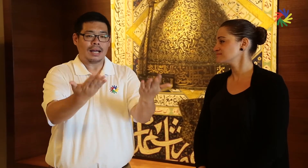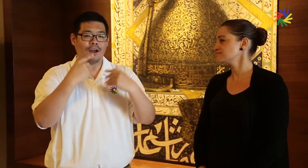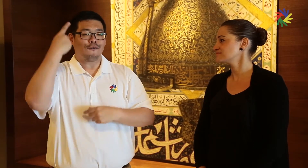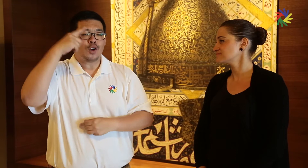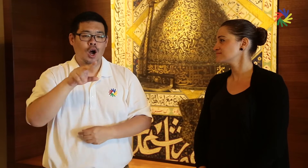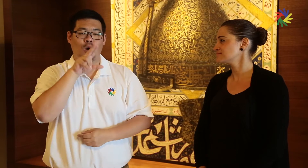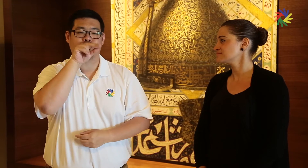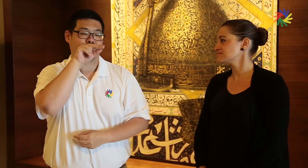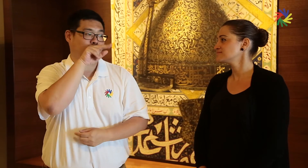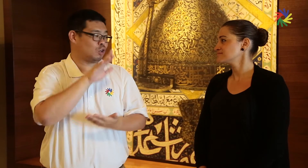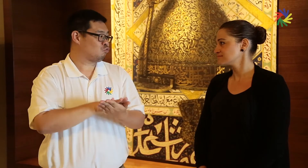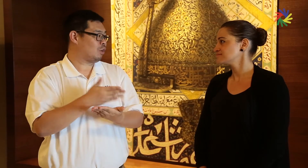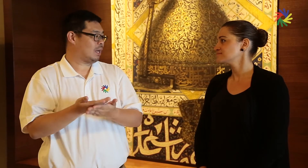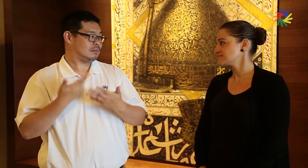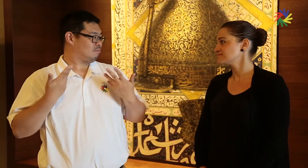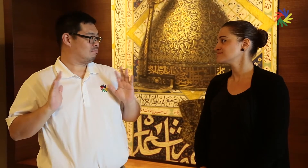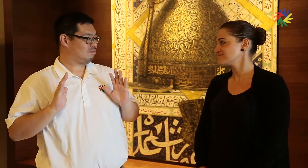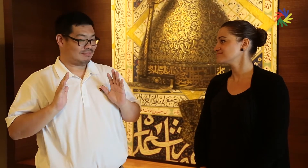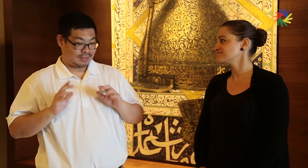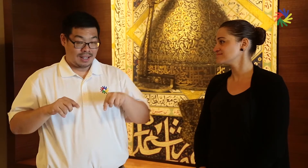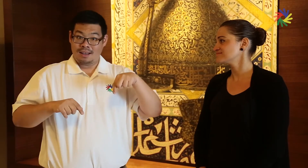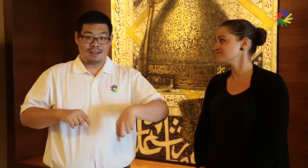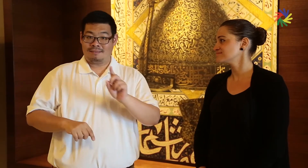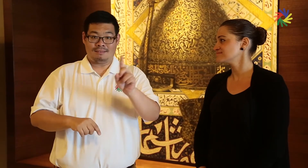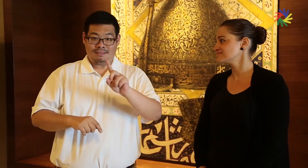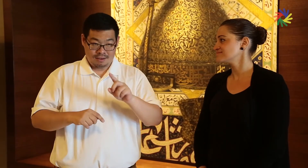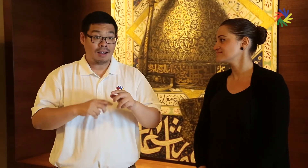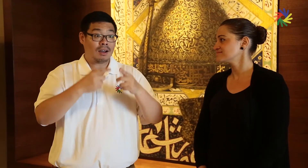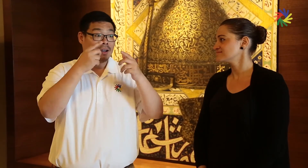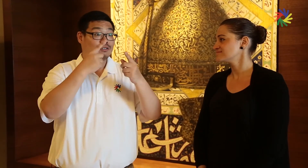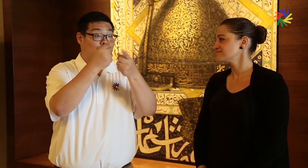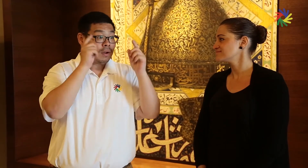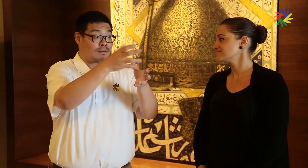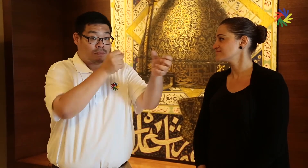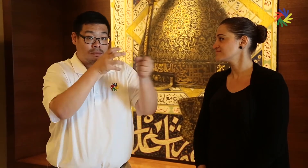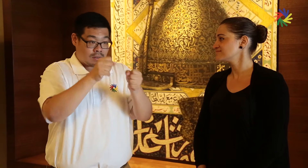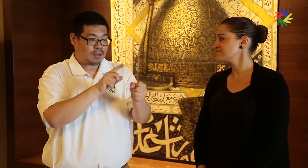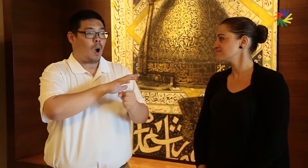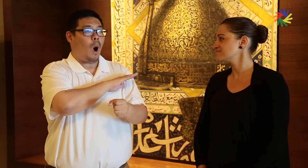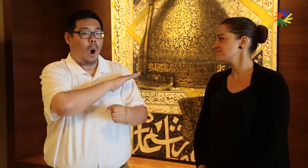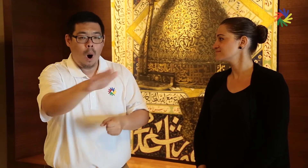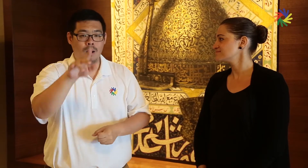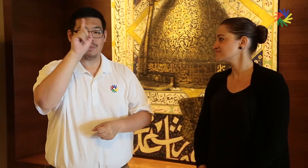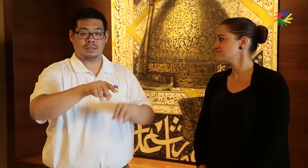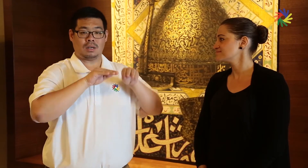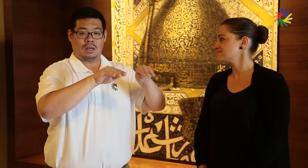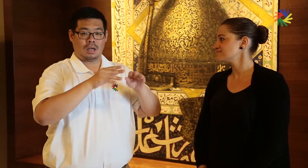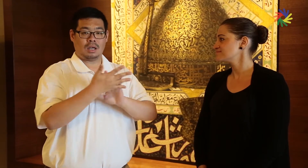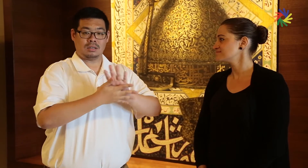There was a larger budget for interpreting. Here in Samsun, more volunteers- about 3.000 and